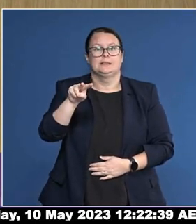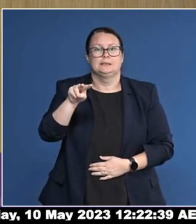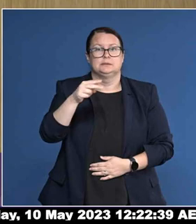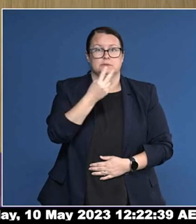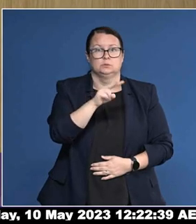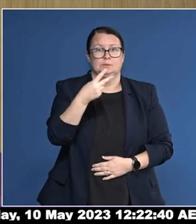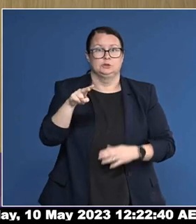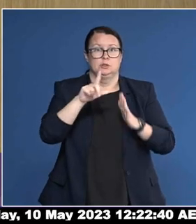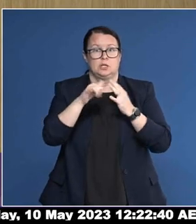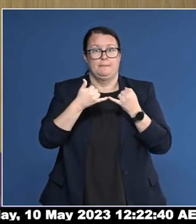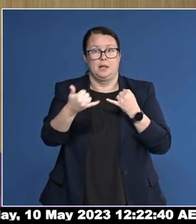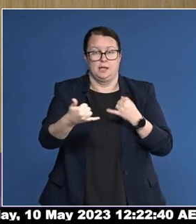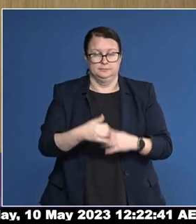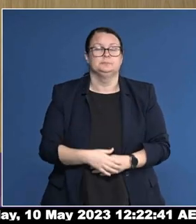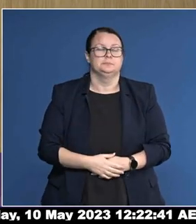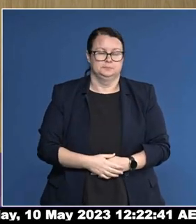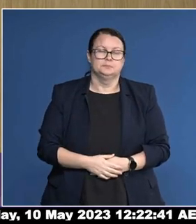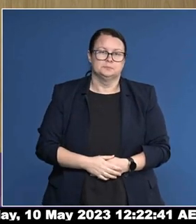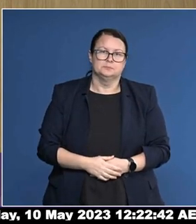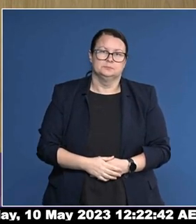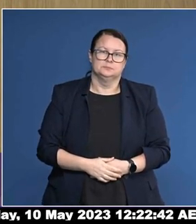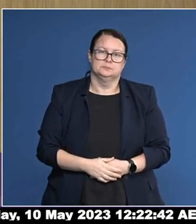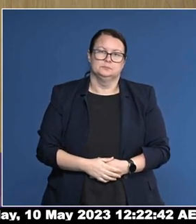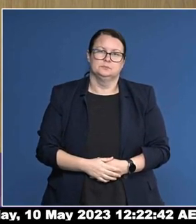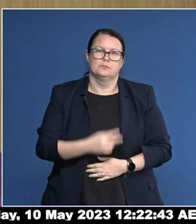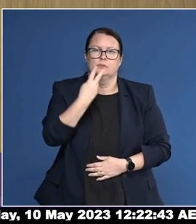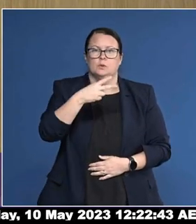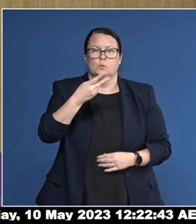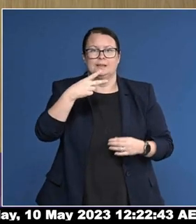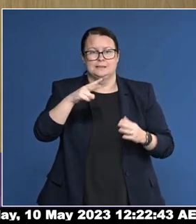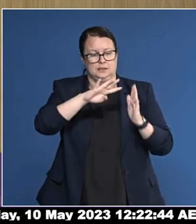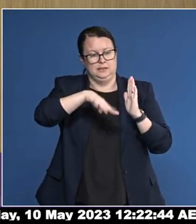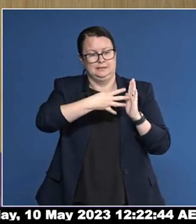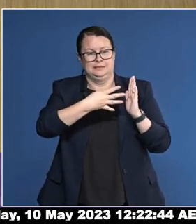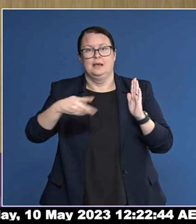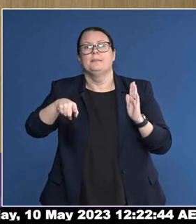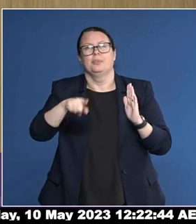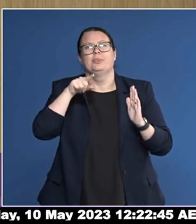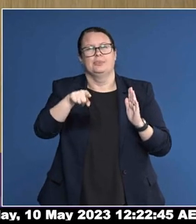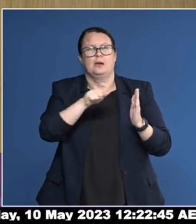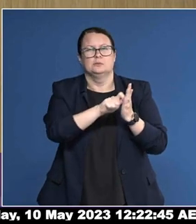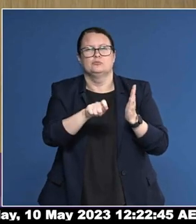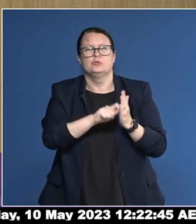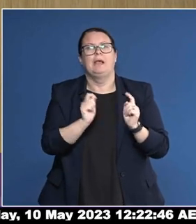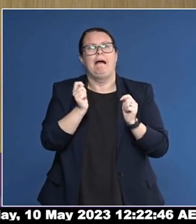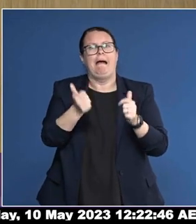So the 2020 table was prepared shortly after the passing of Paul Barrett,